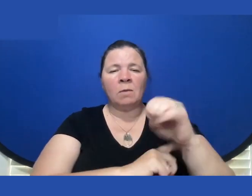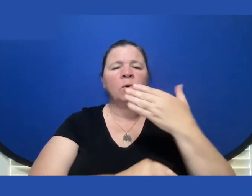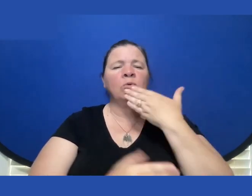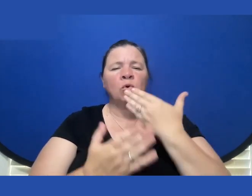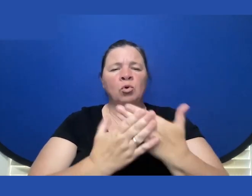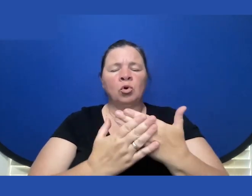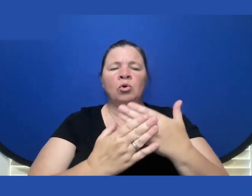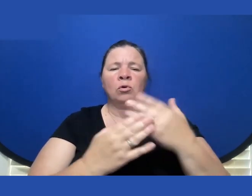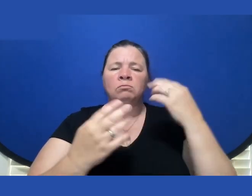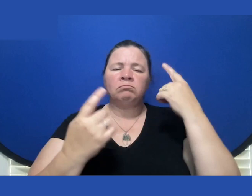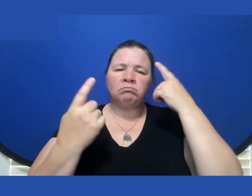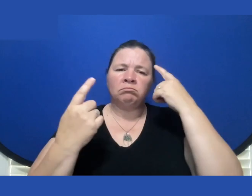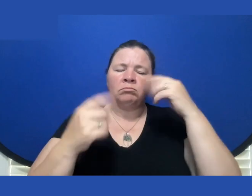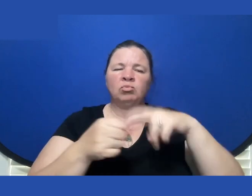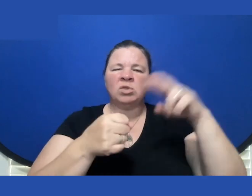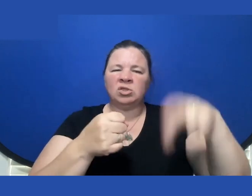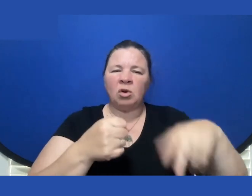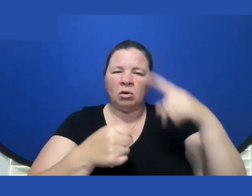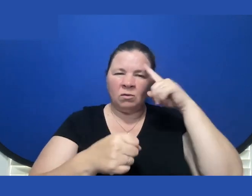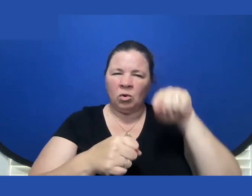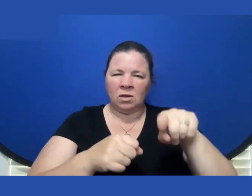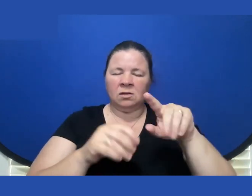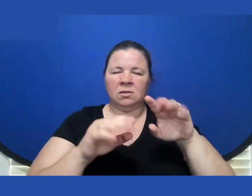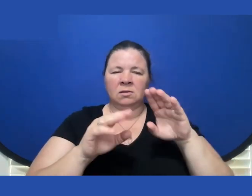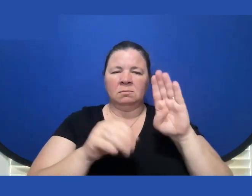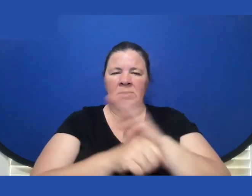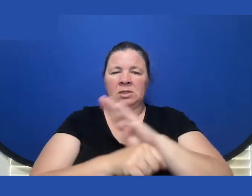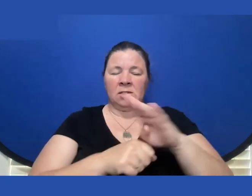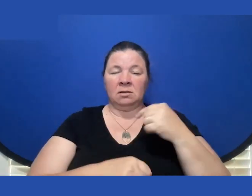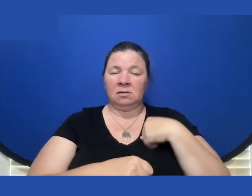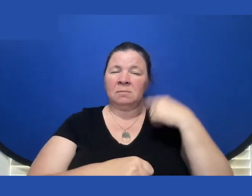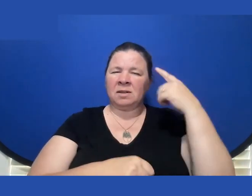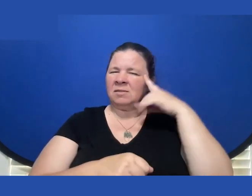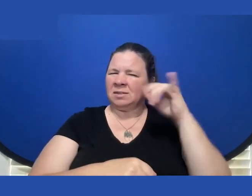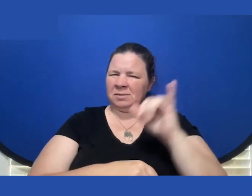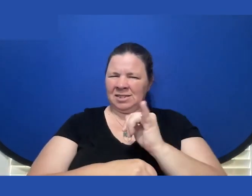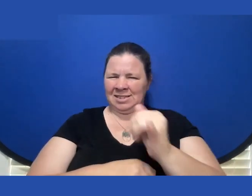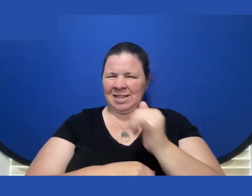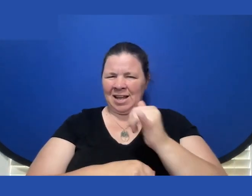Yeah, I'm on the same mind. I mean, we're a much smaller team at IWSCC, but when we take on a venture, like,